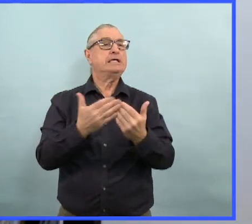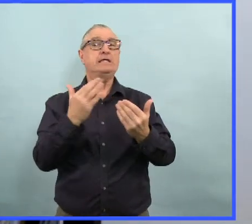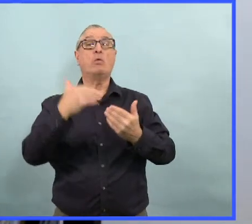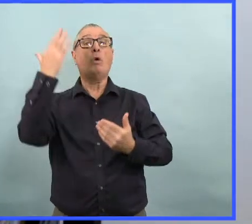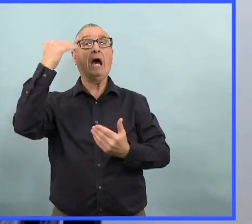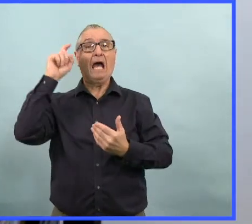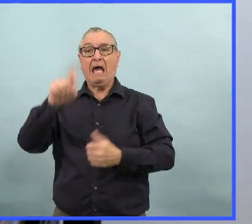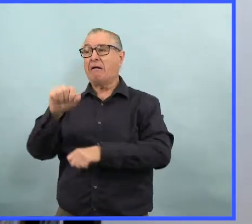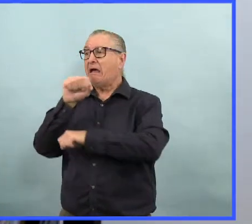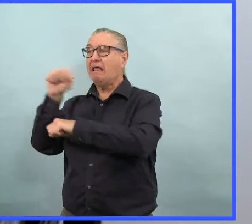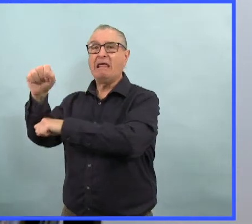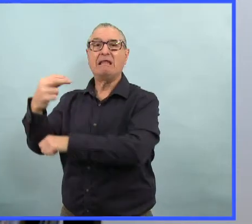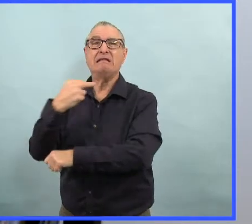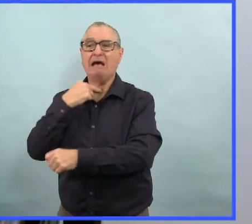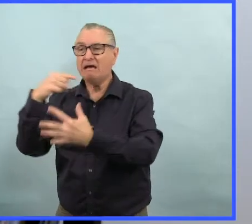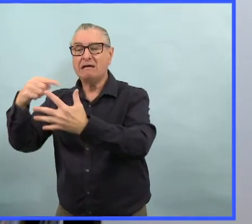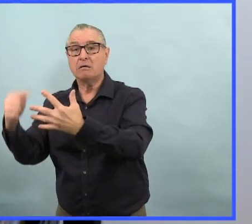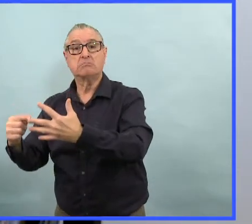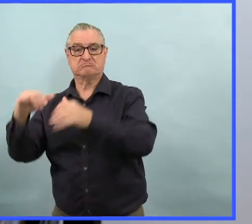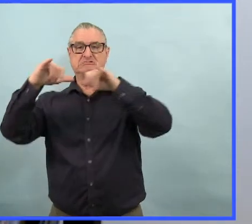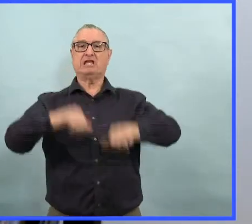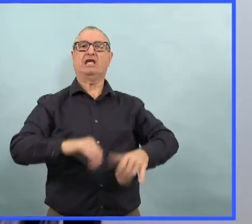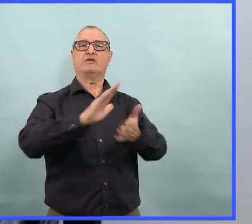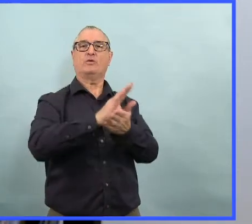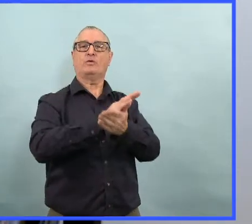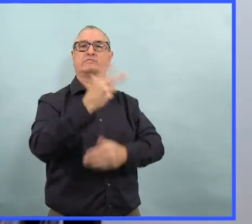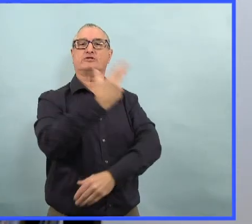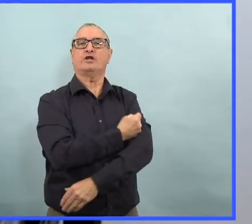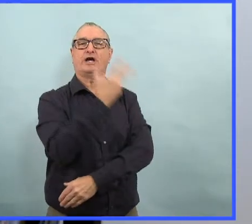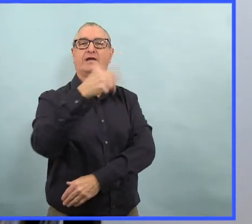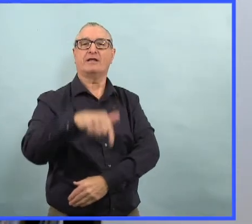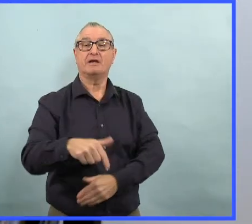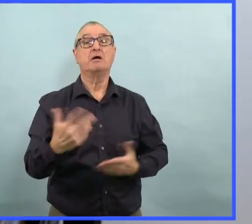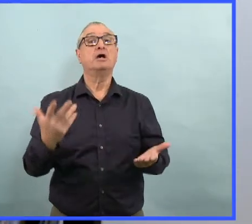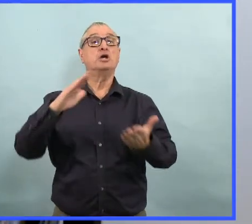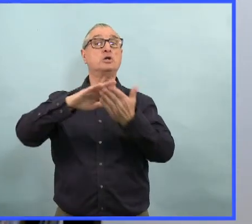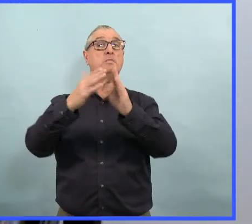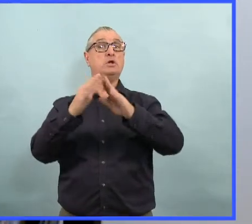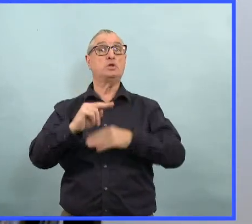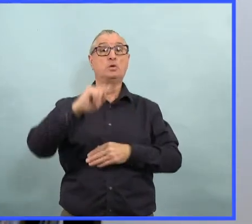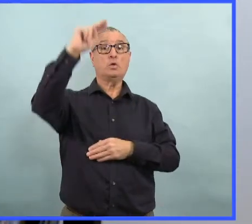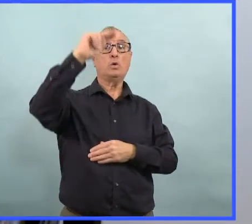also go with your child after school if you have not yet received your first second or booster dose